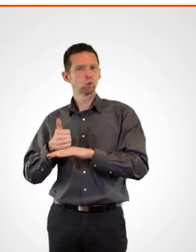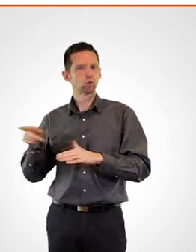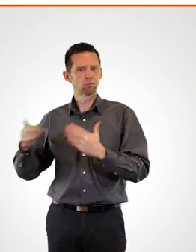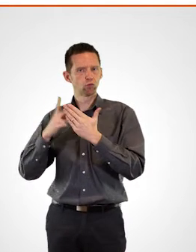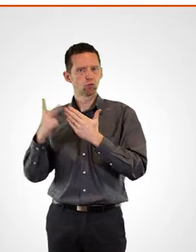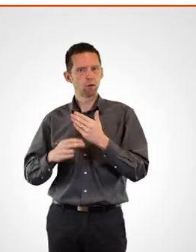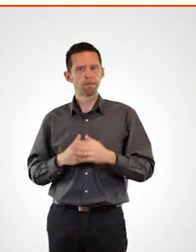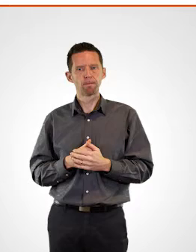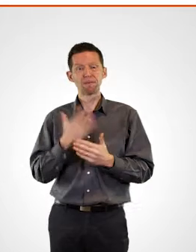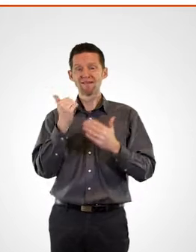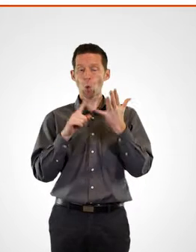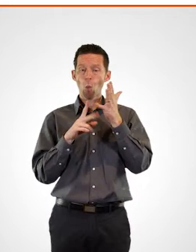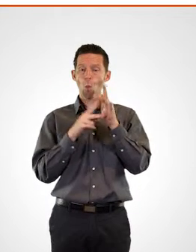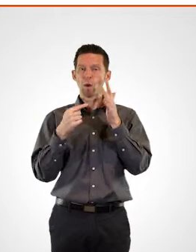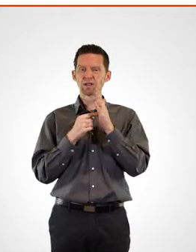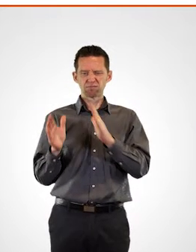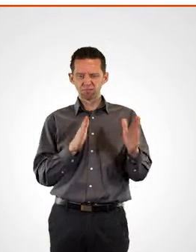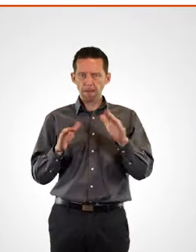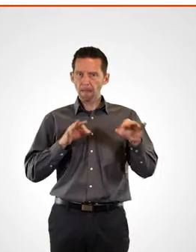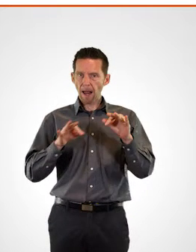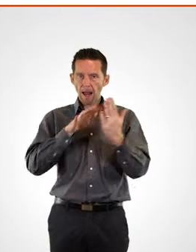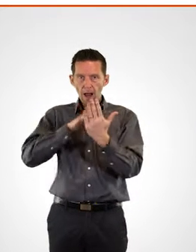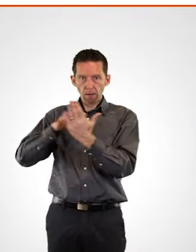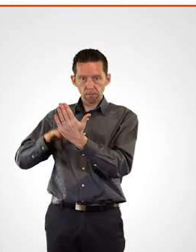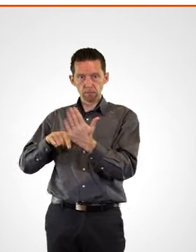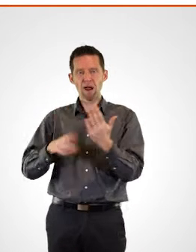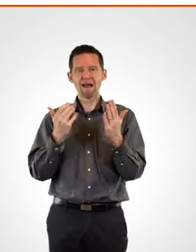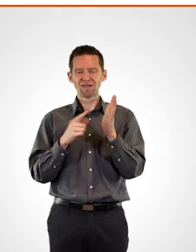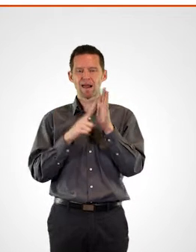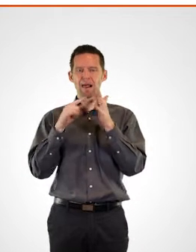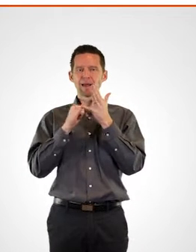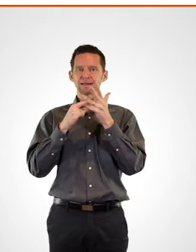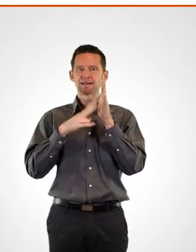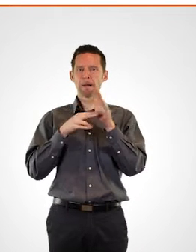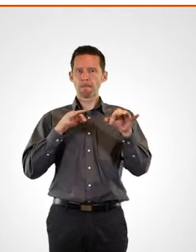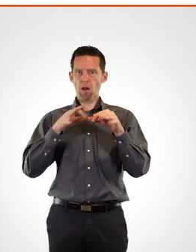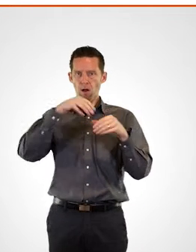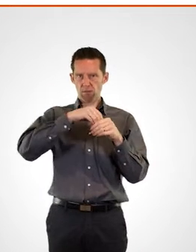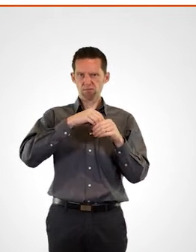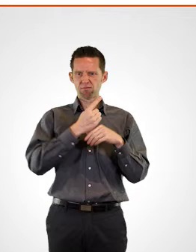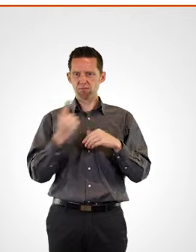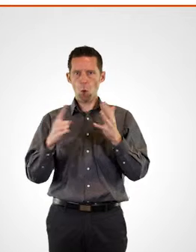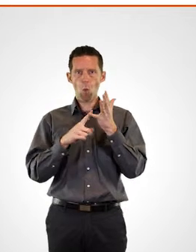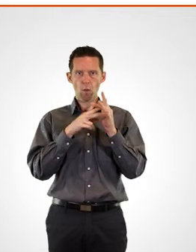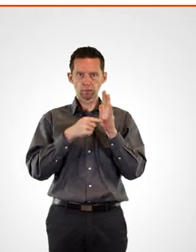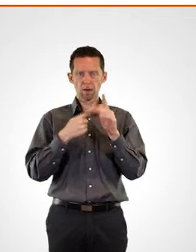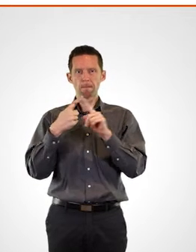There are unit plans. These unit plans have lesson plans by unit and a resource appendix.